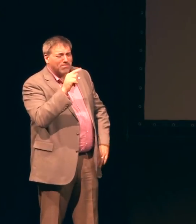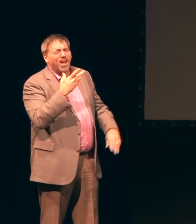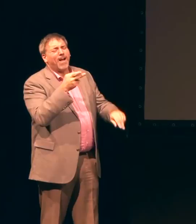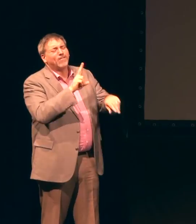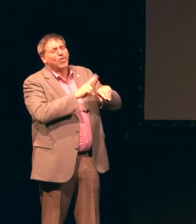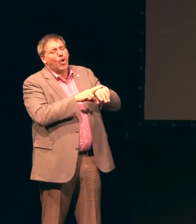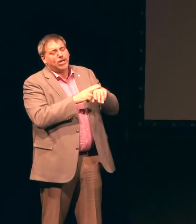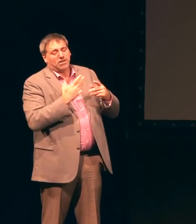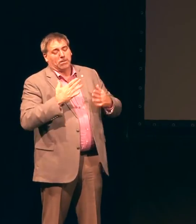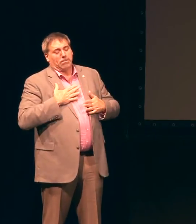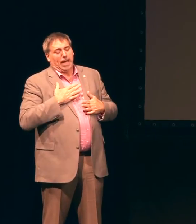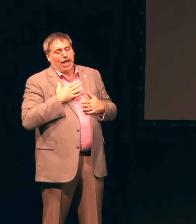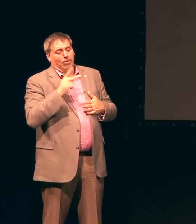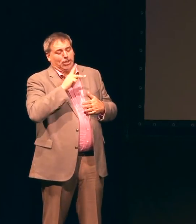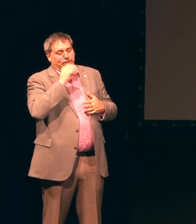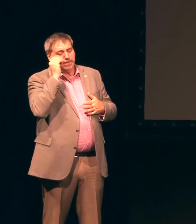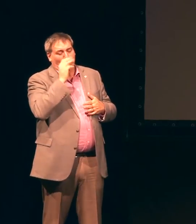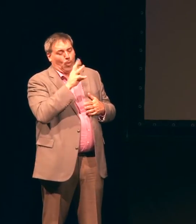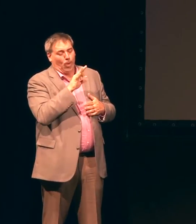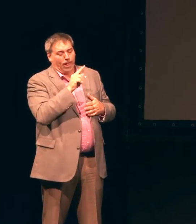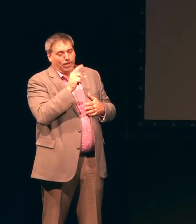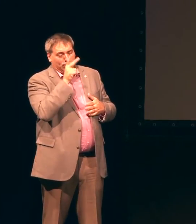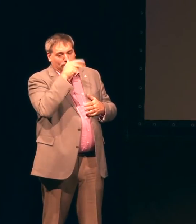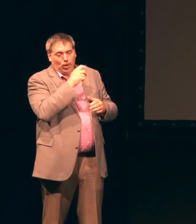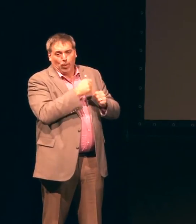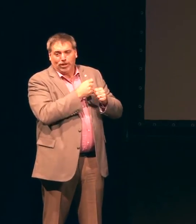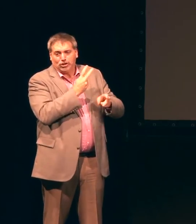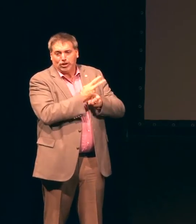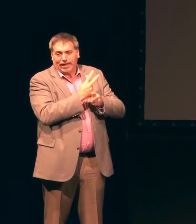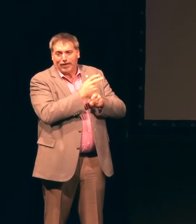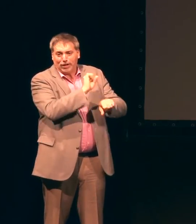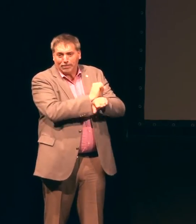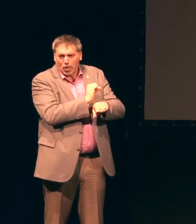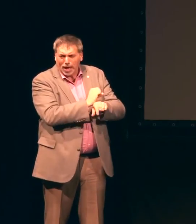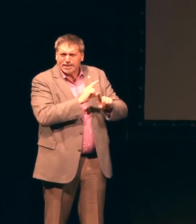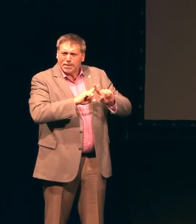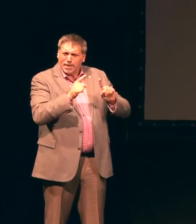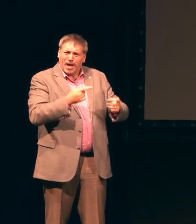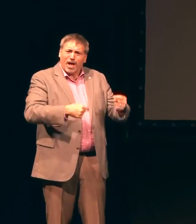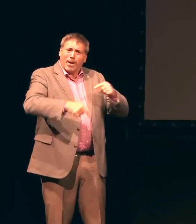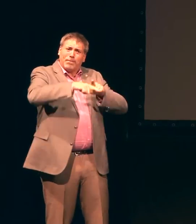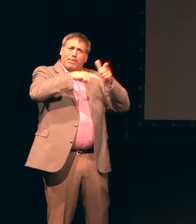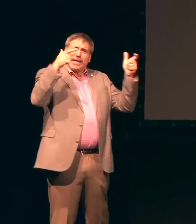thing? If wall mart -- well, in my personal opinion, wall mart doesn't take care of their